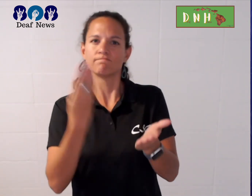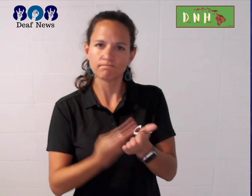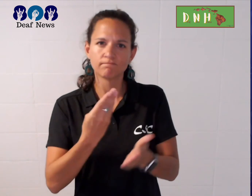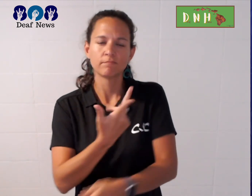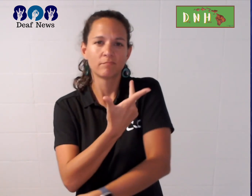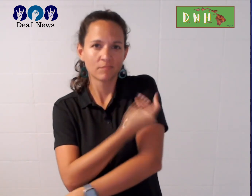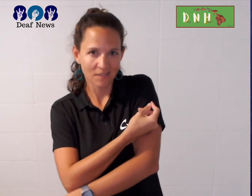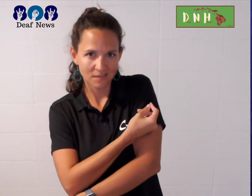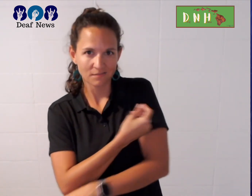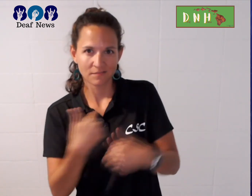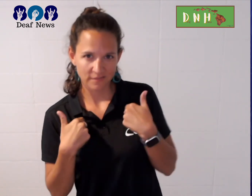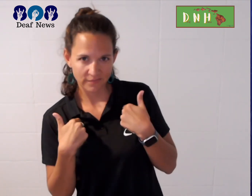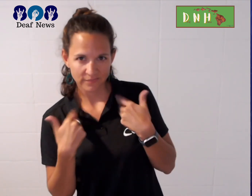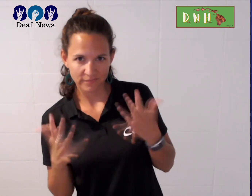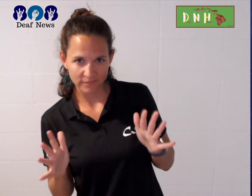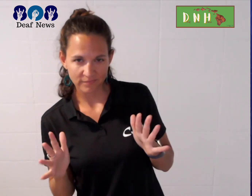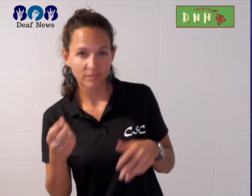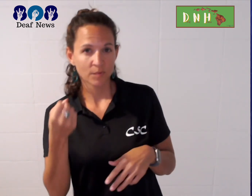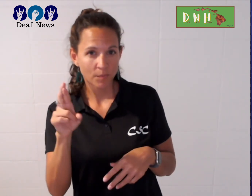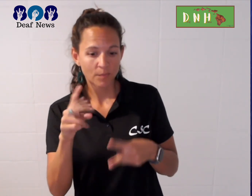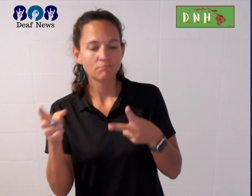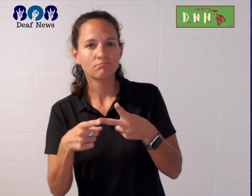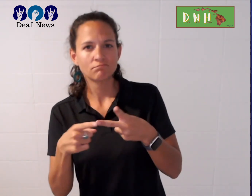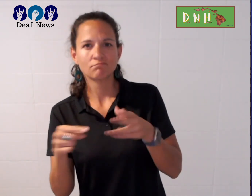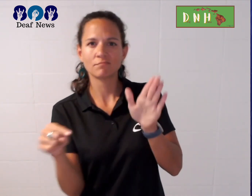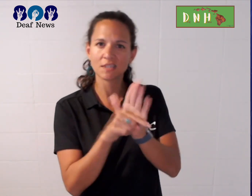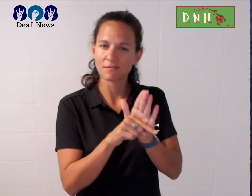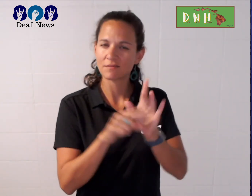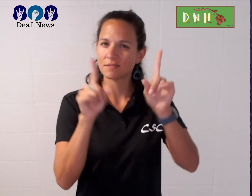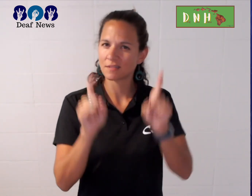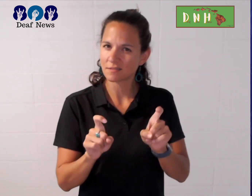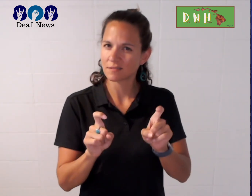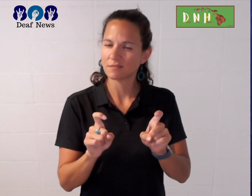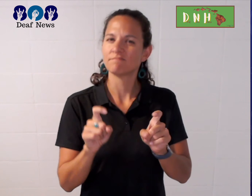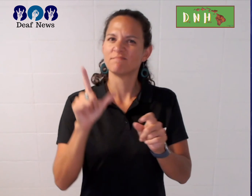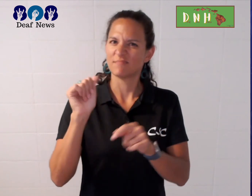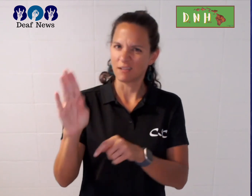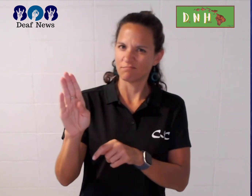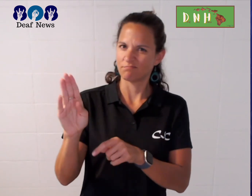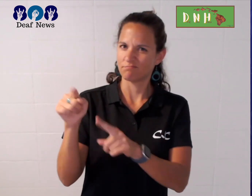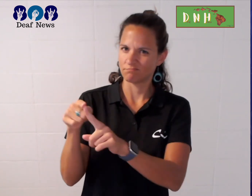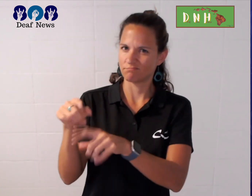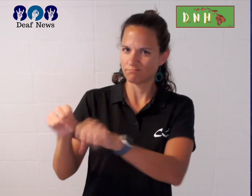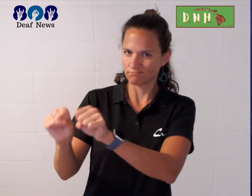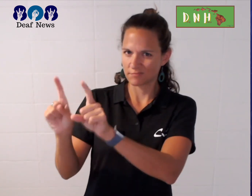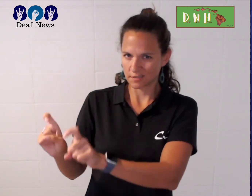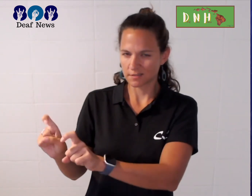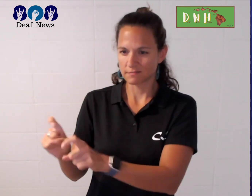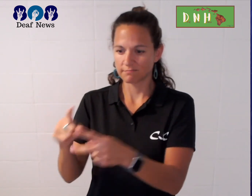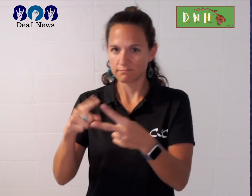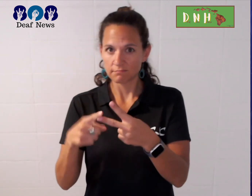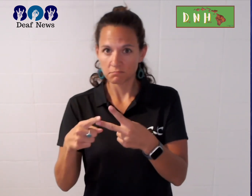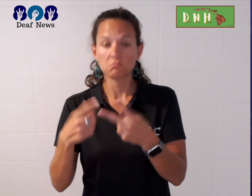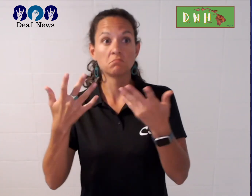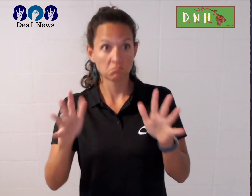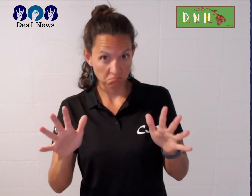of vaccination or a negative COVD test from the lab.